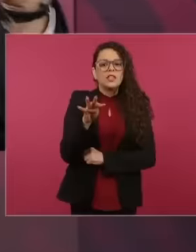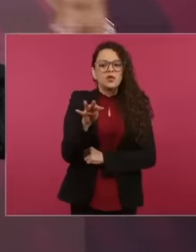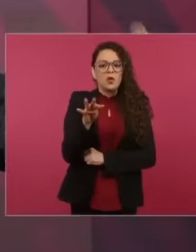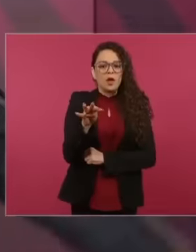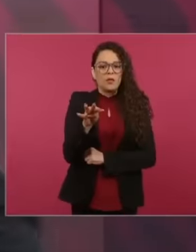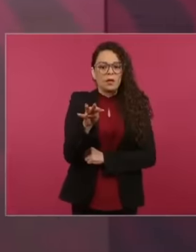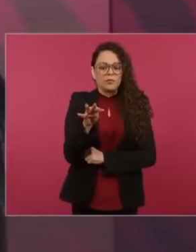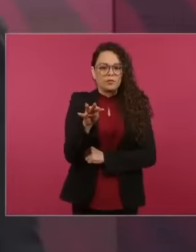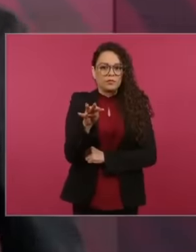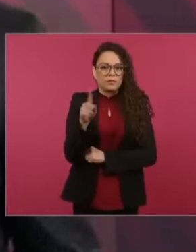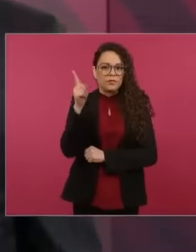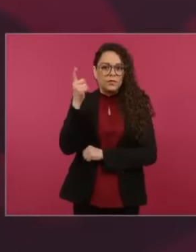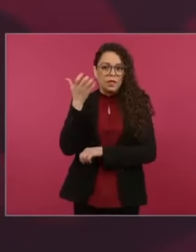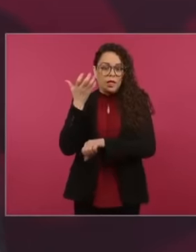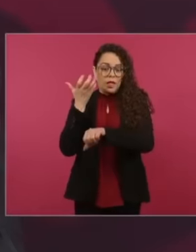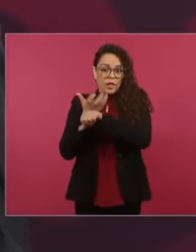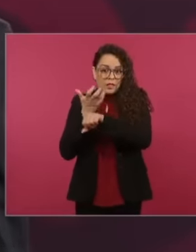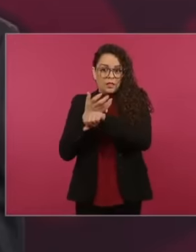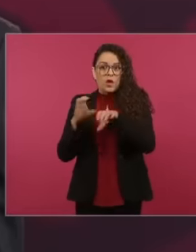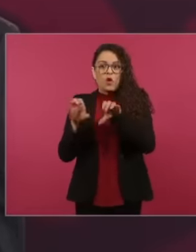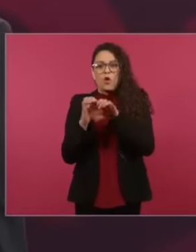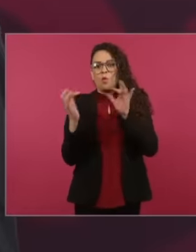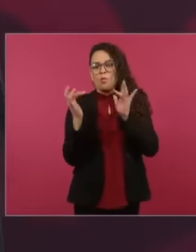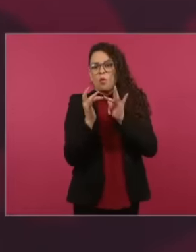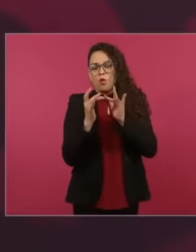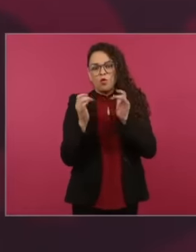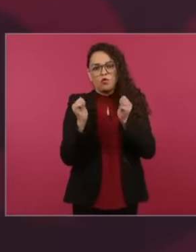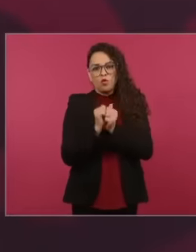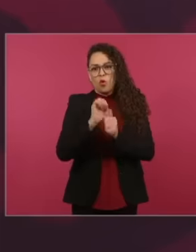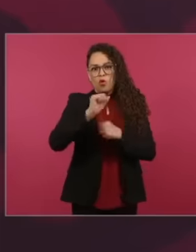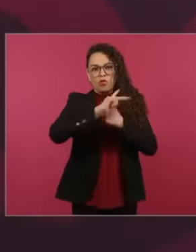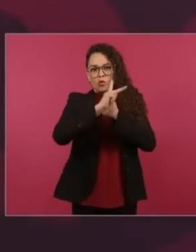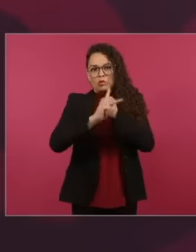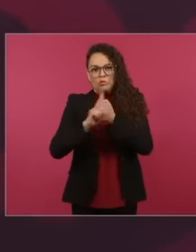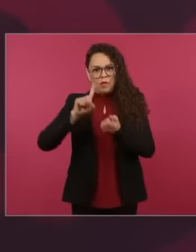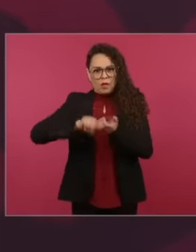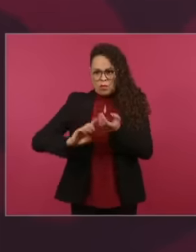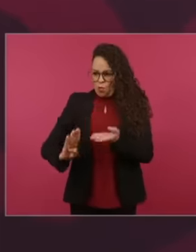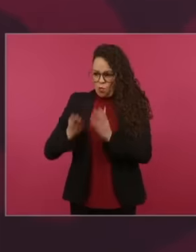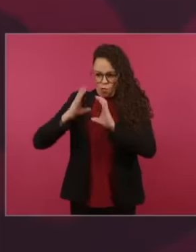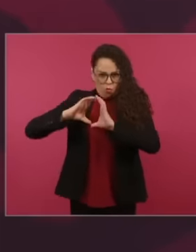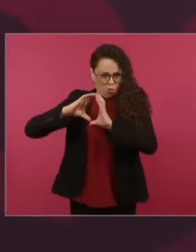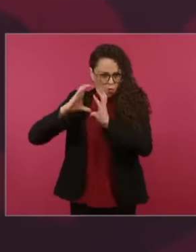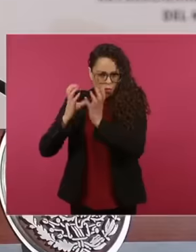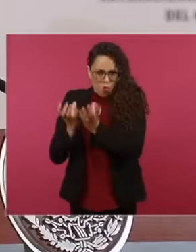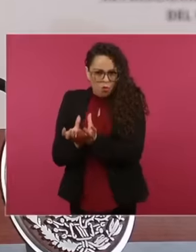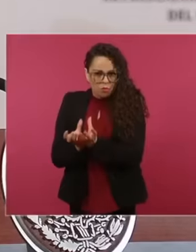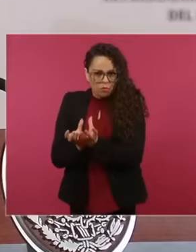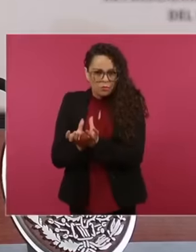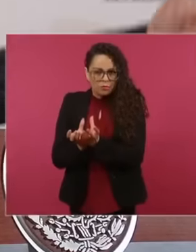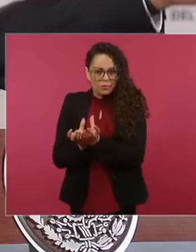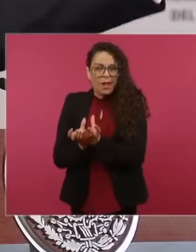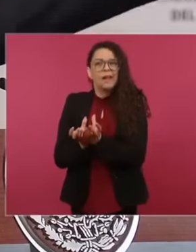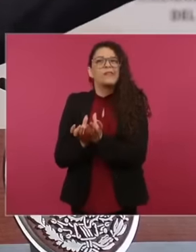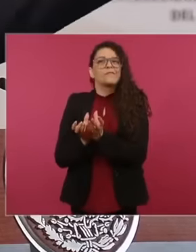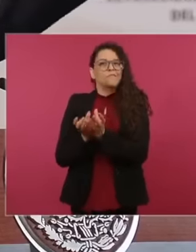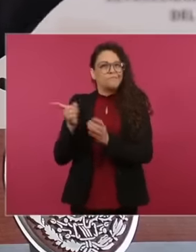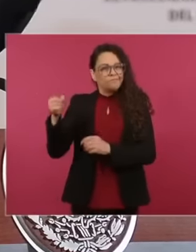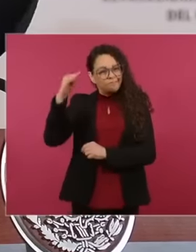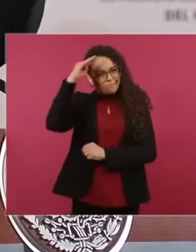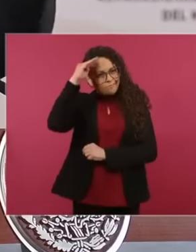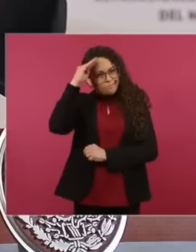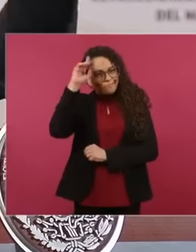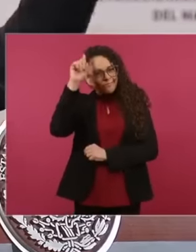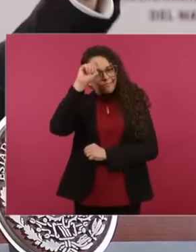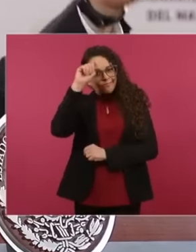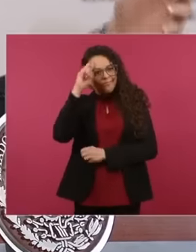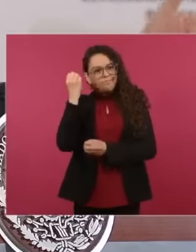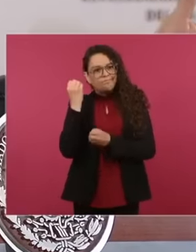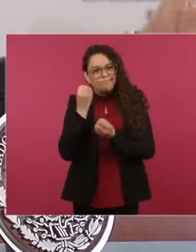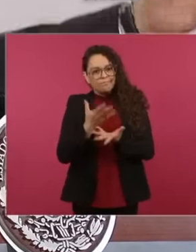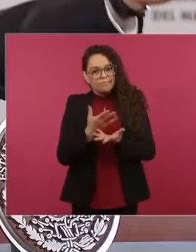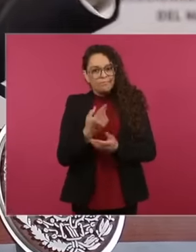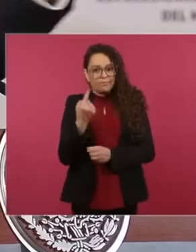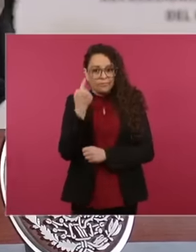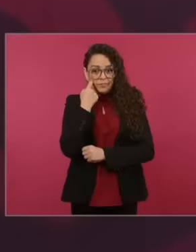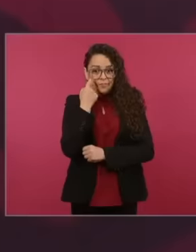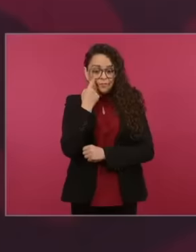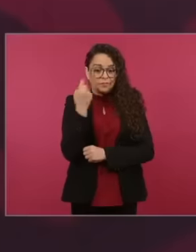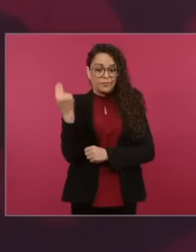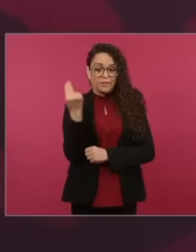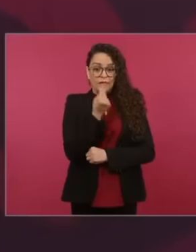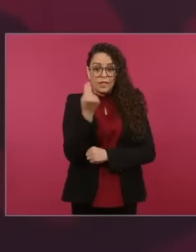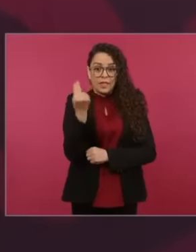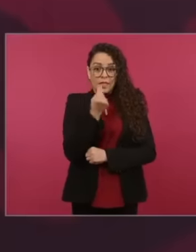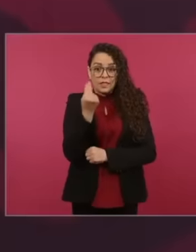world and he says, well, we have to take care of our living space and